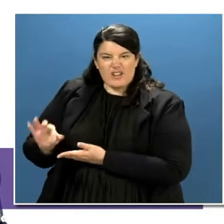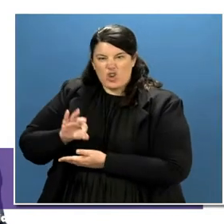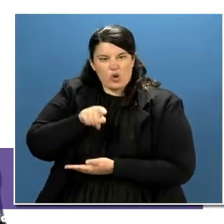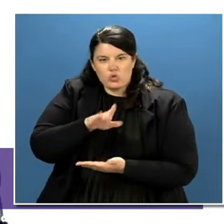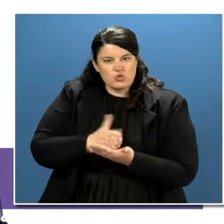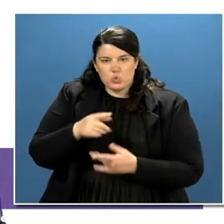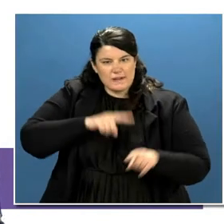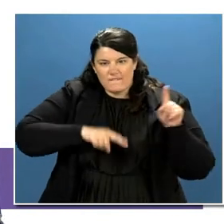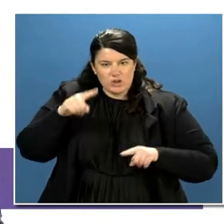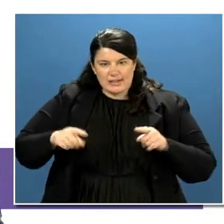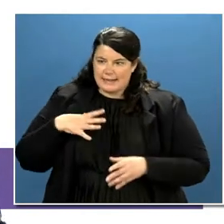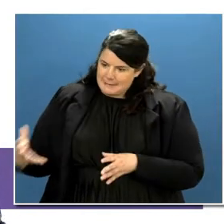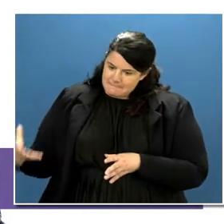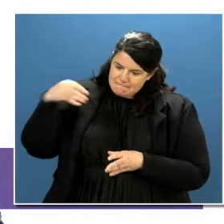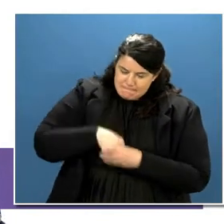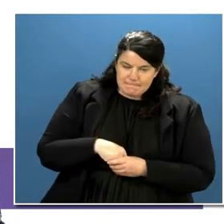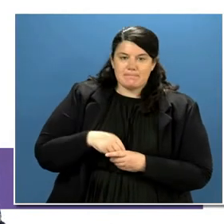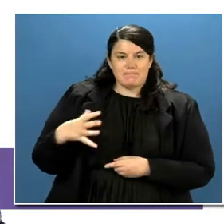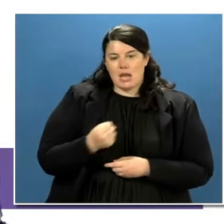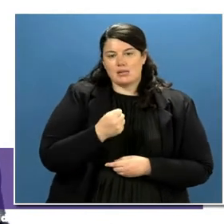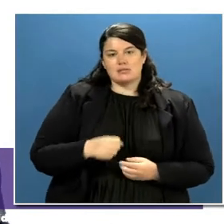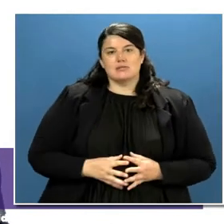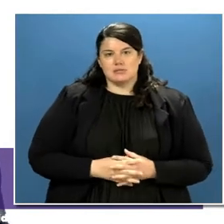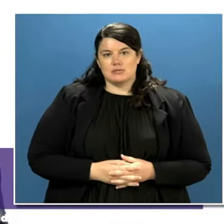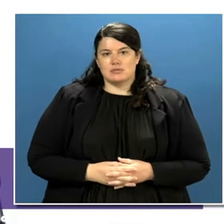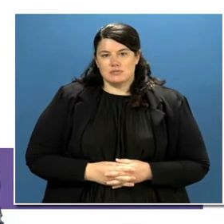For the area --- for employment of people with disability in Australia to